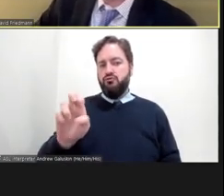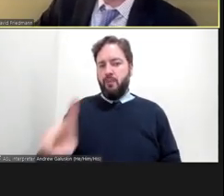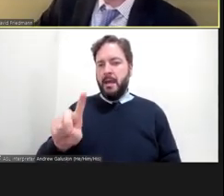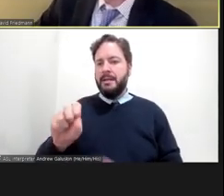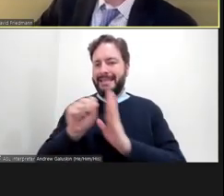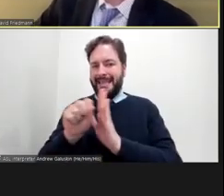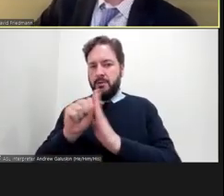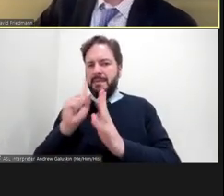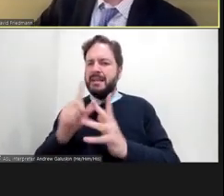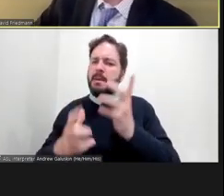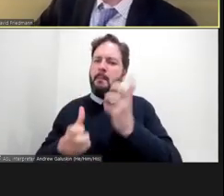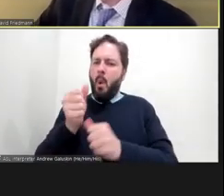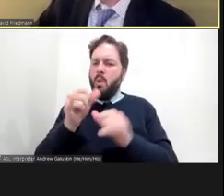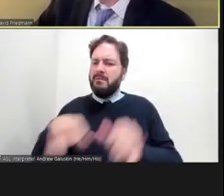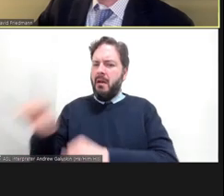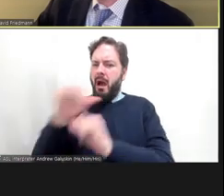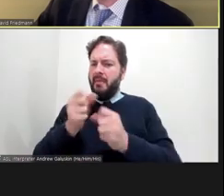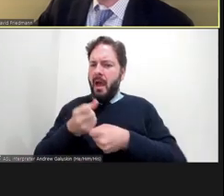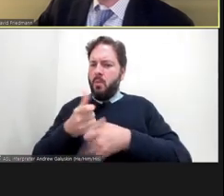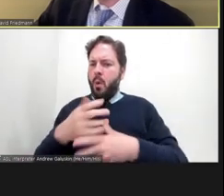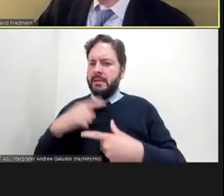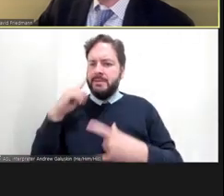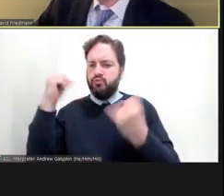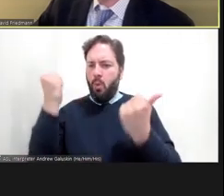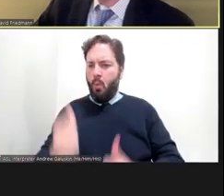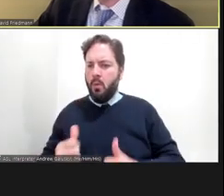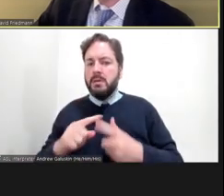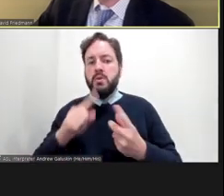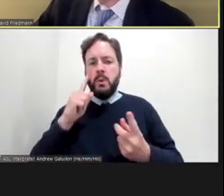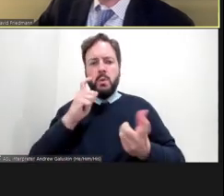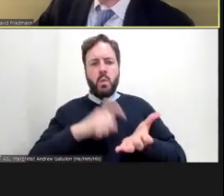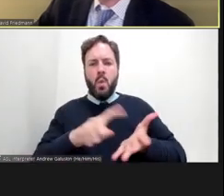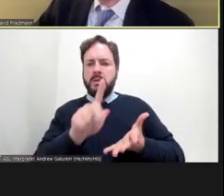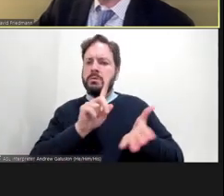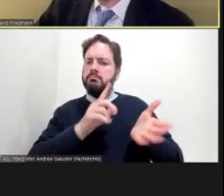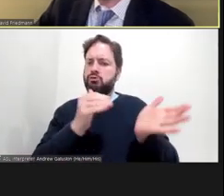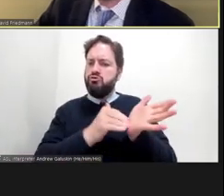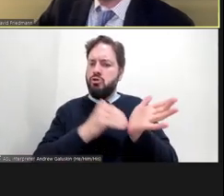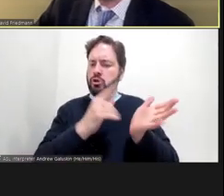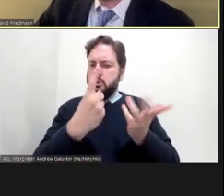hearing loss. And you may hear this referred to -- doctors, audiologists may refer to this as EVA